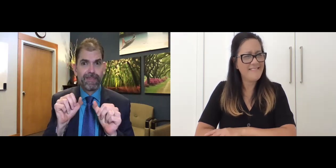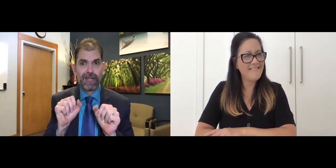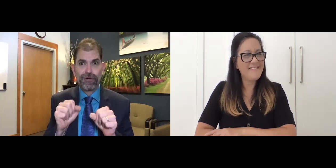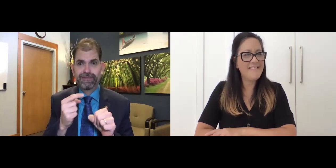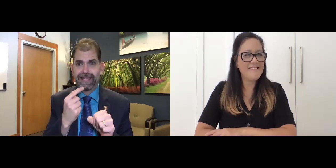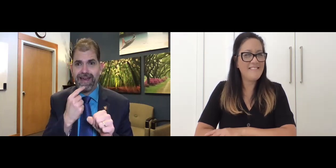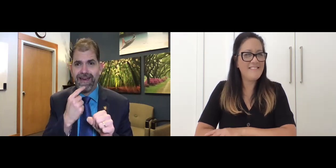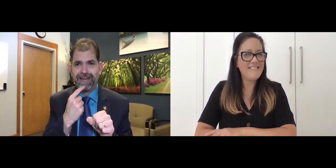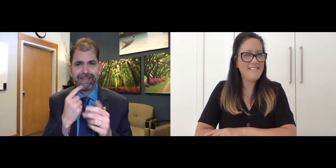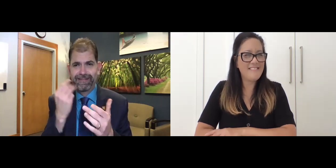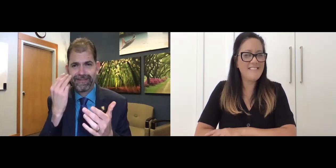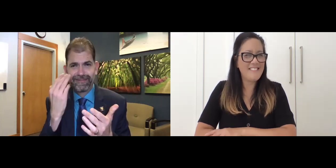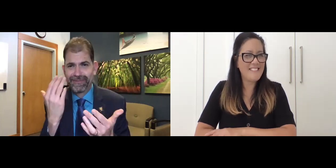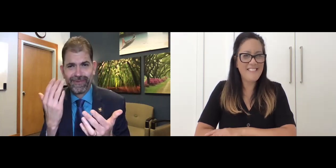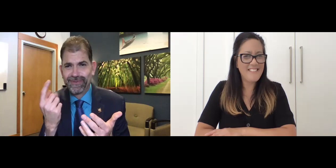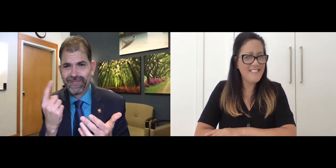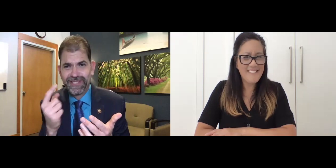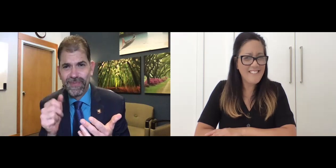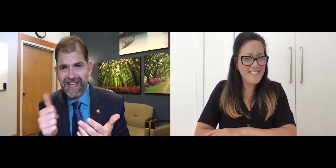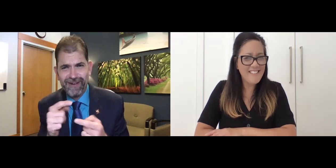How can they say that she's not deaf enough? I mean